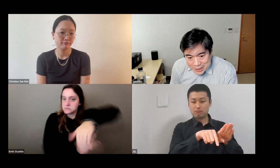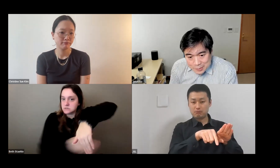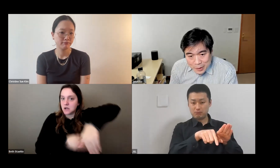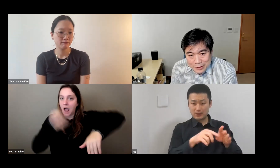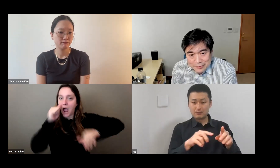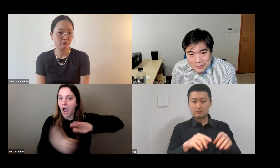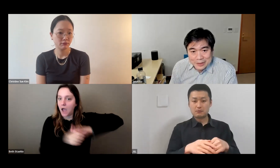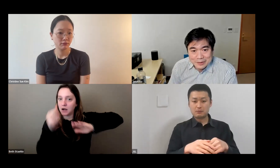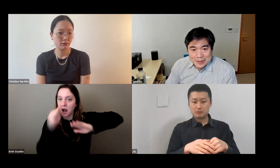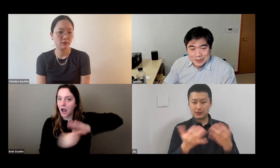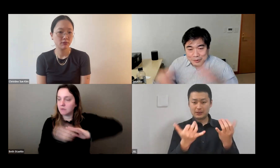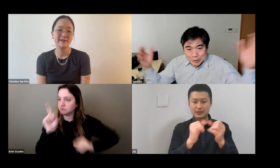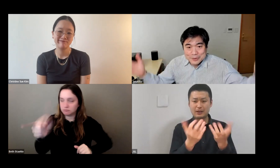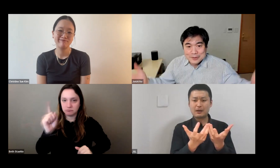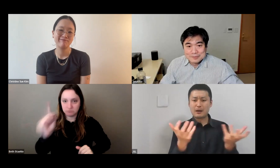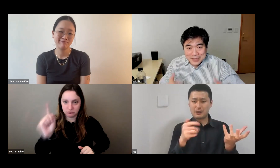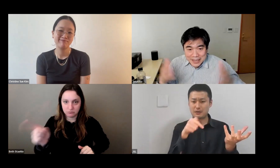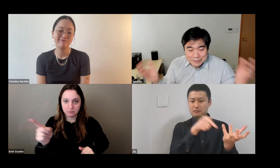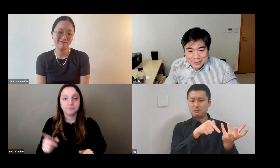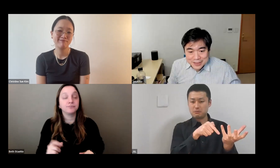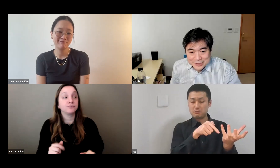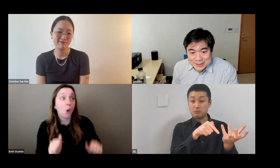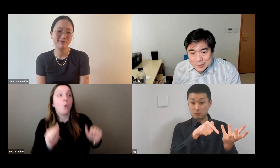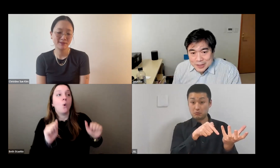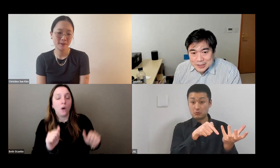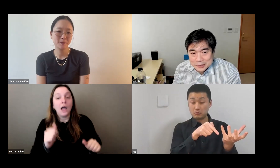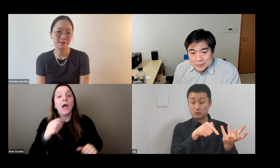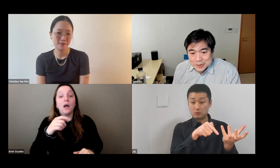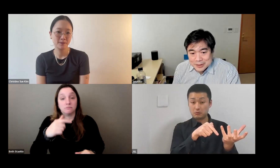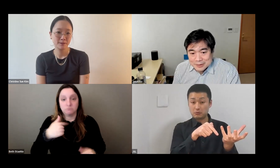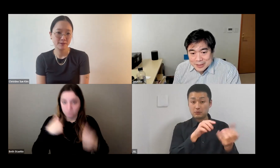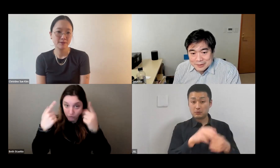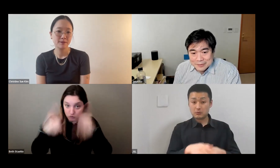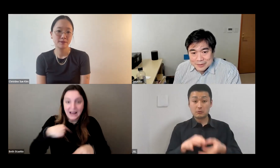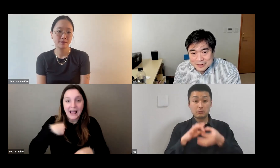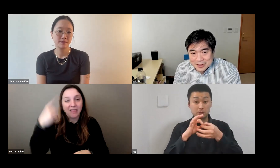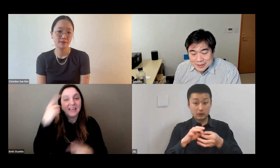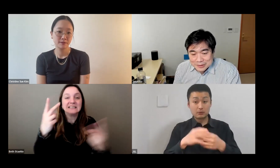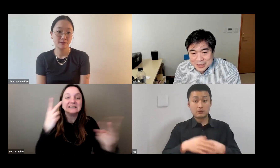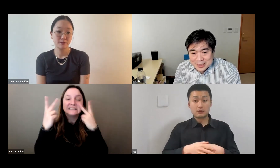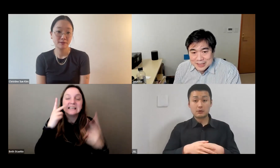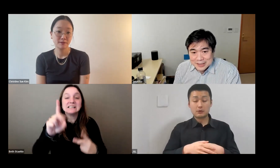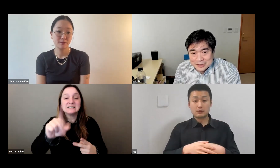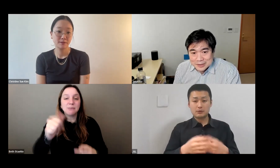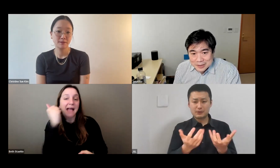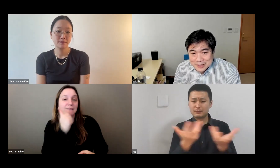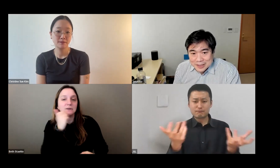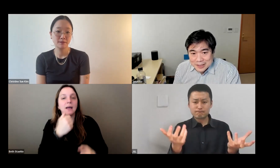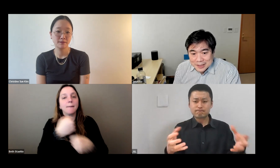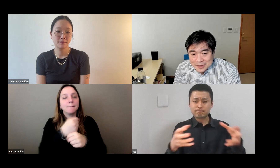as part of the normal life is essential, part of understanding this.